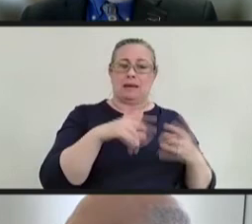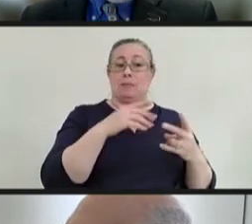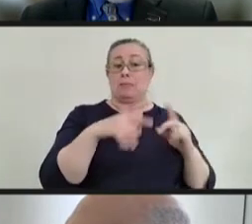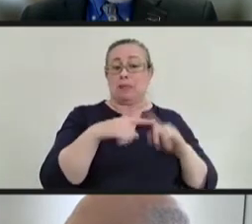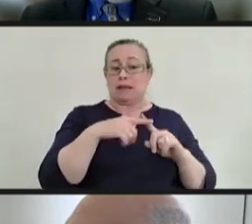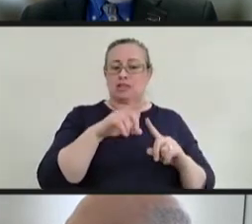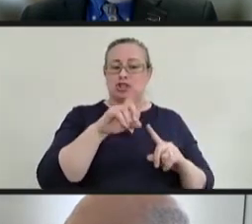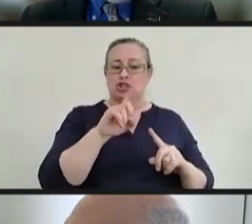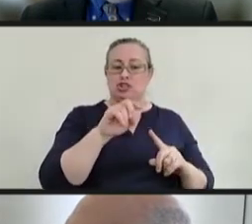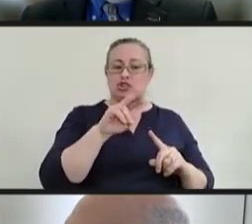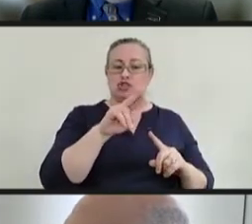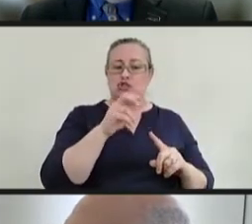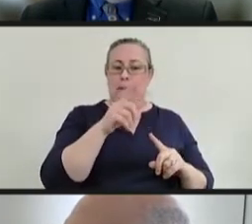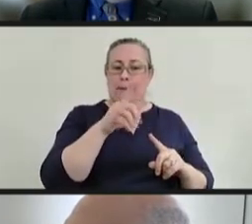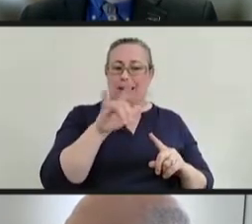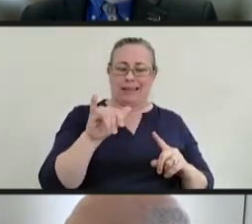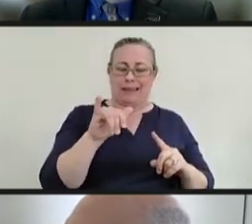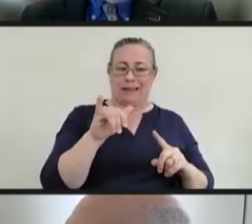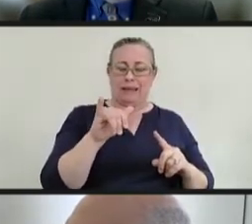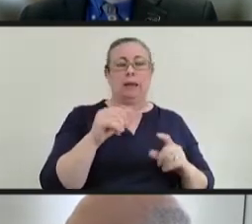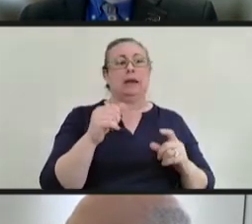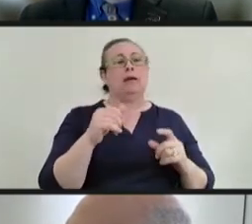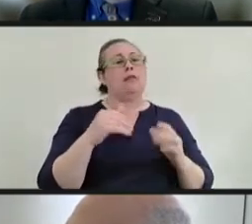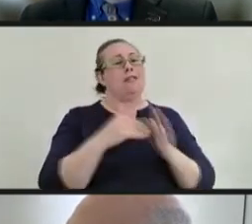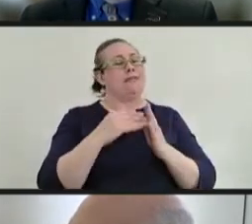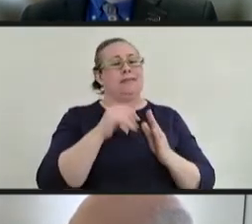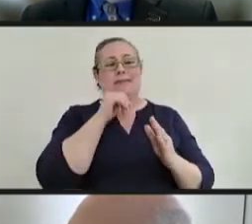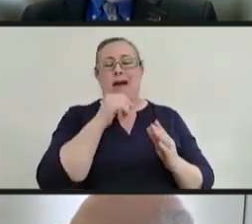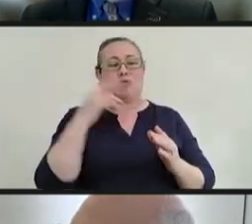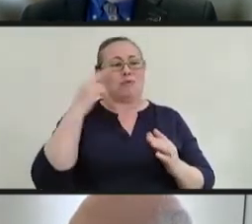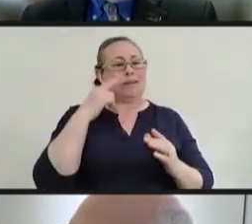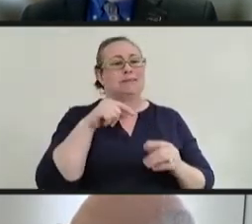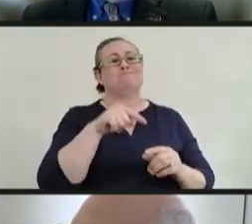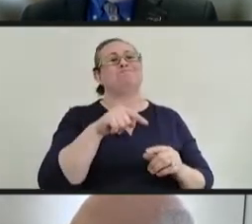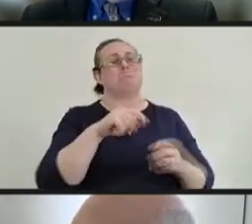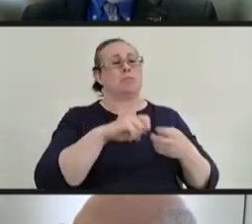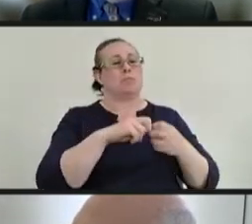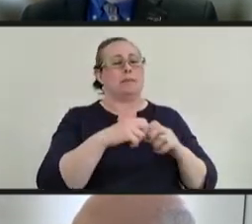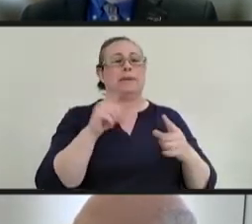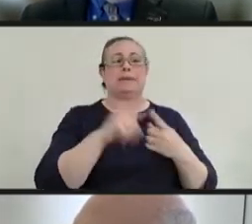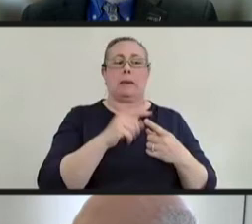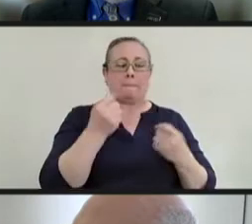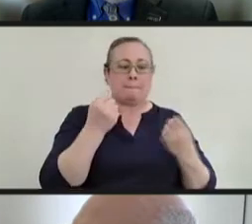find out is a problem until many years later or when something is reintroduced and challenged. So